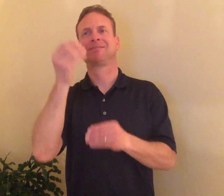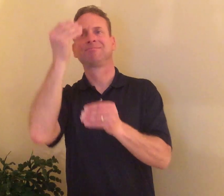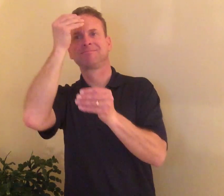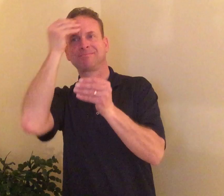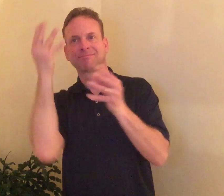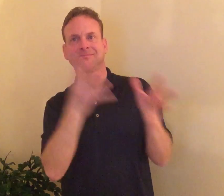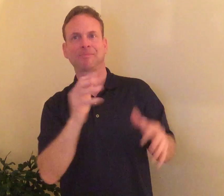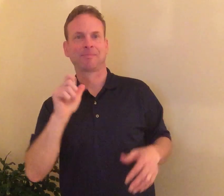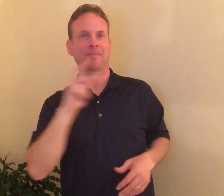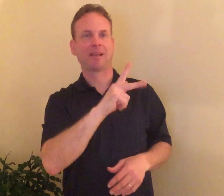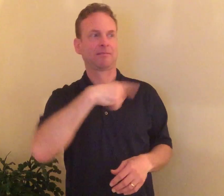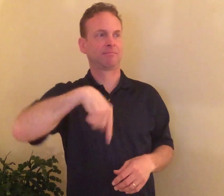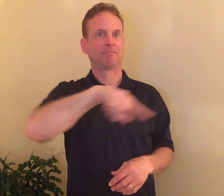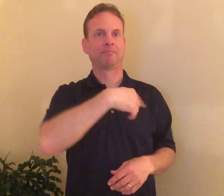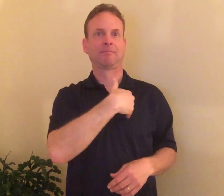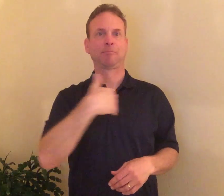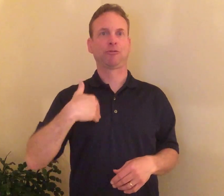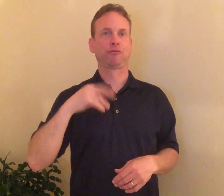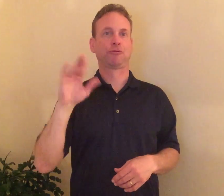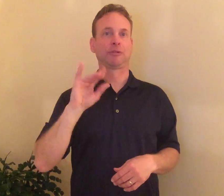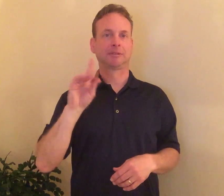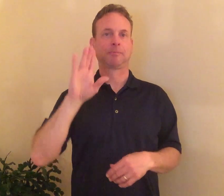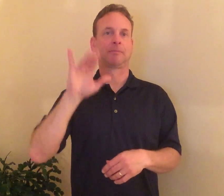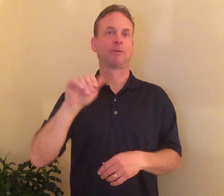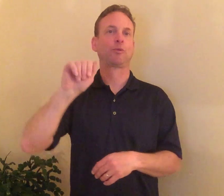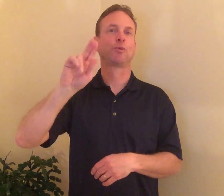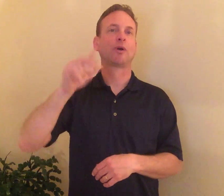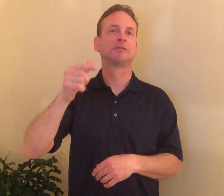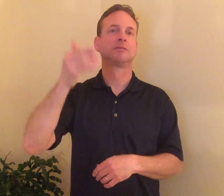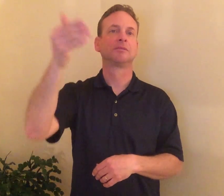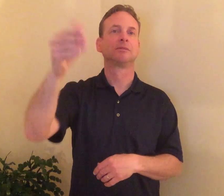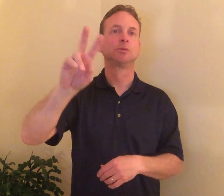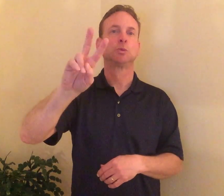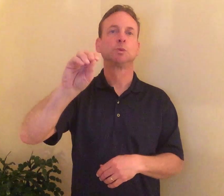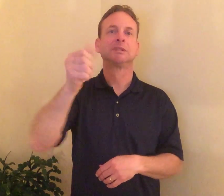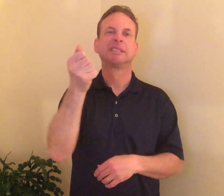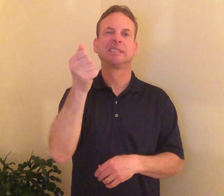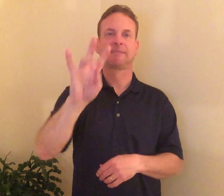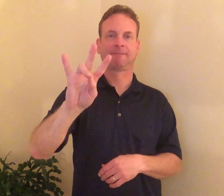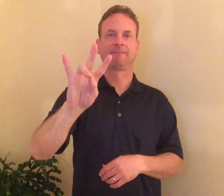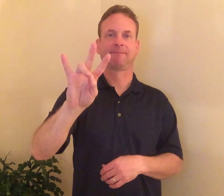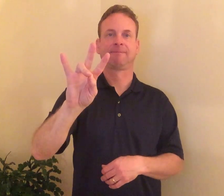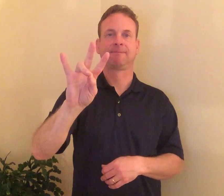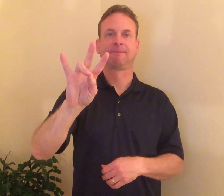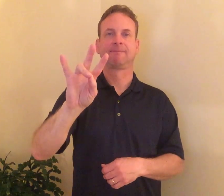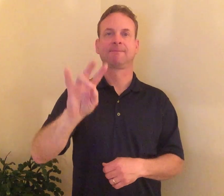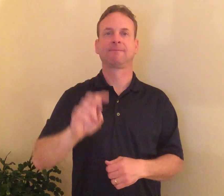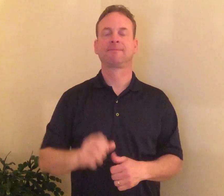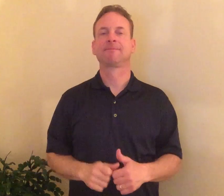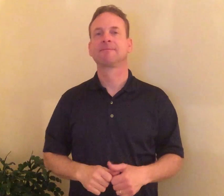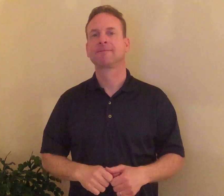findings to RID members by August of 2017.